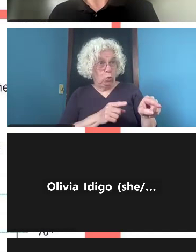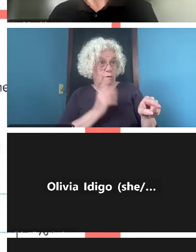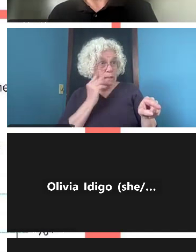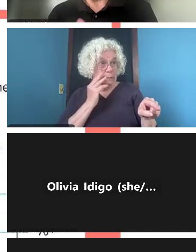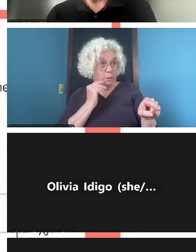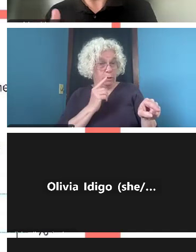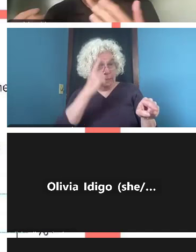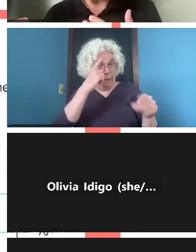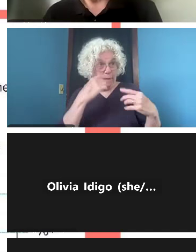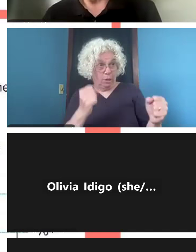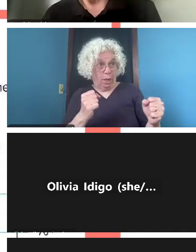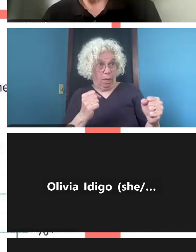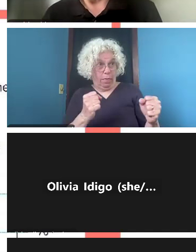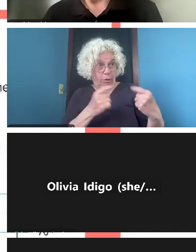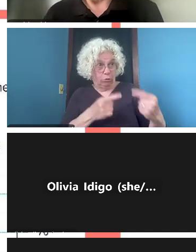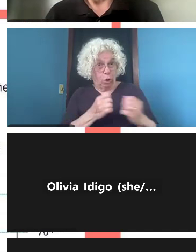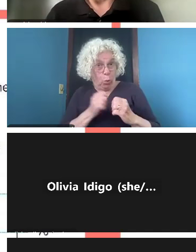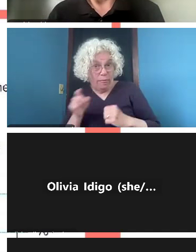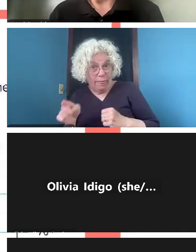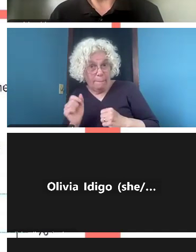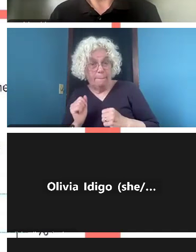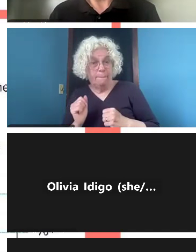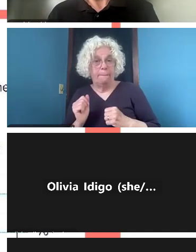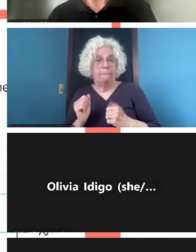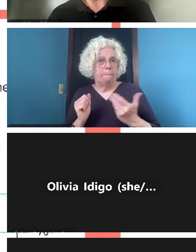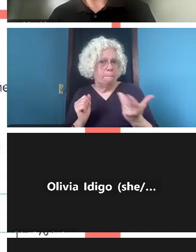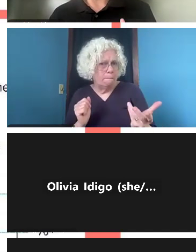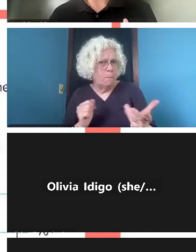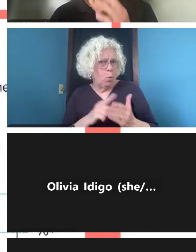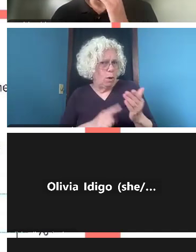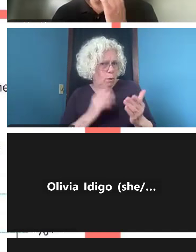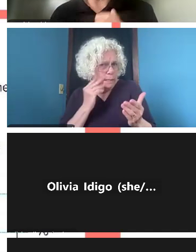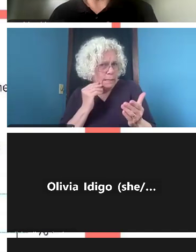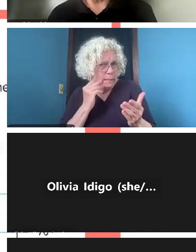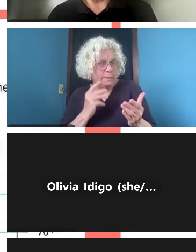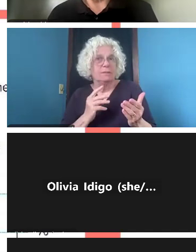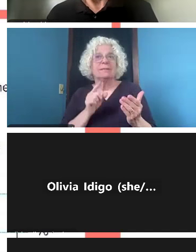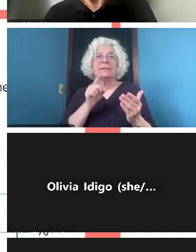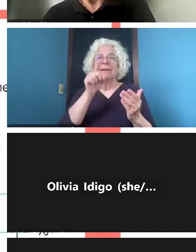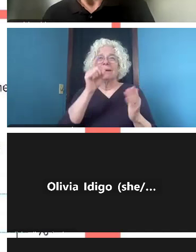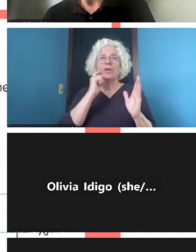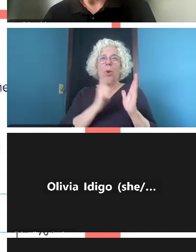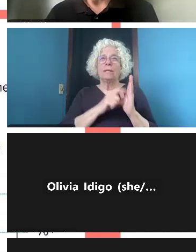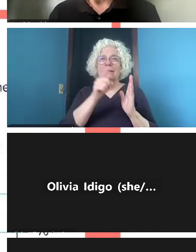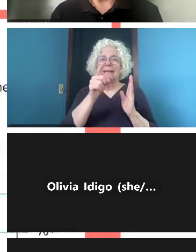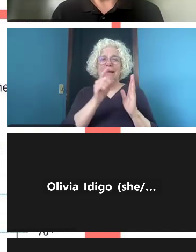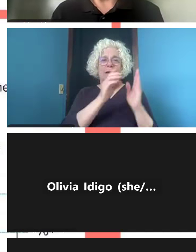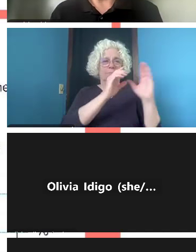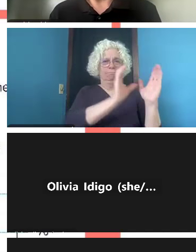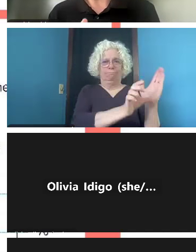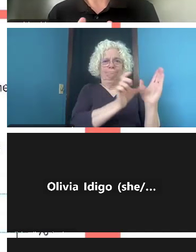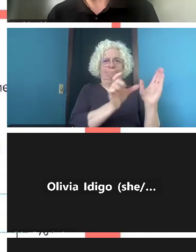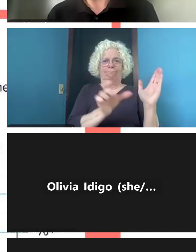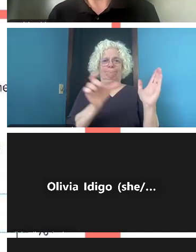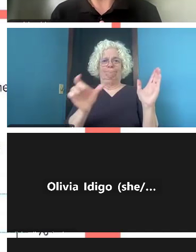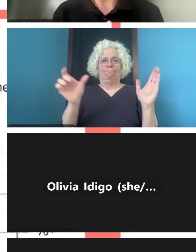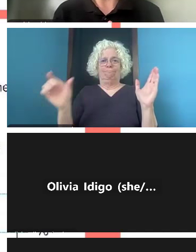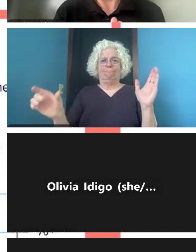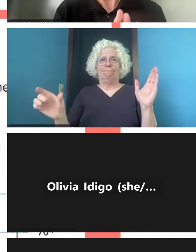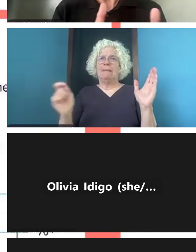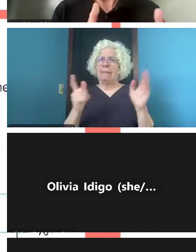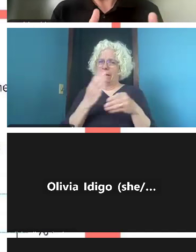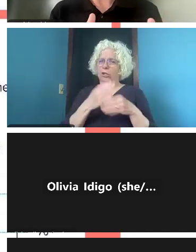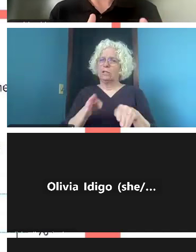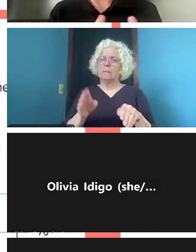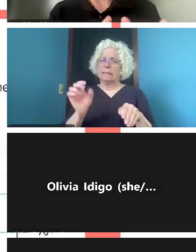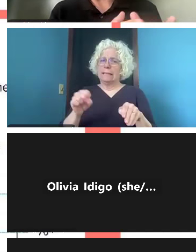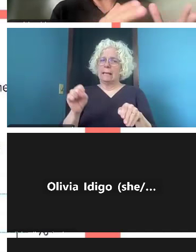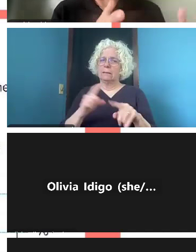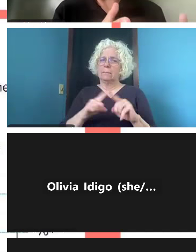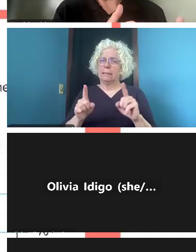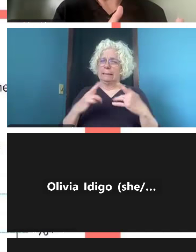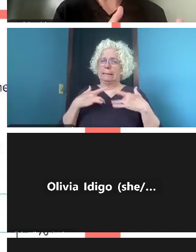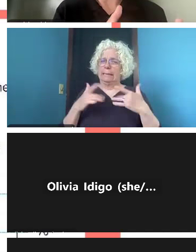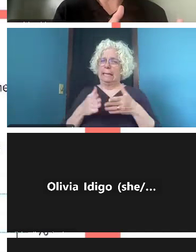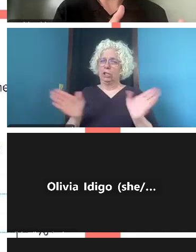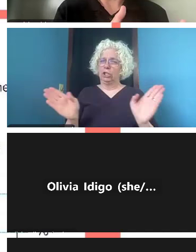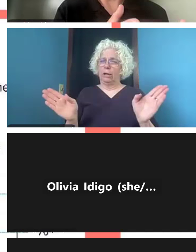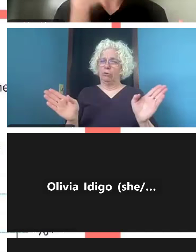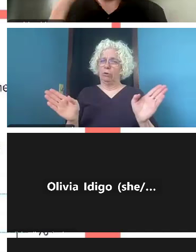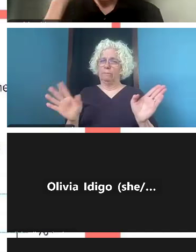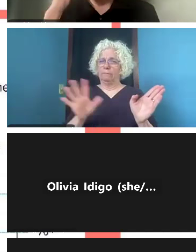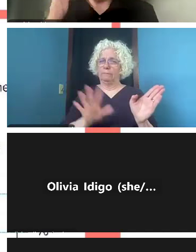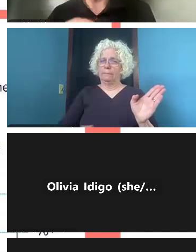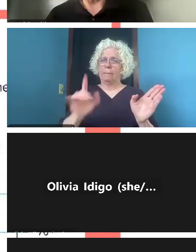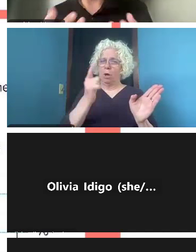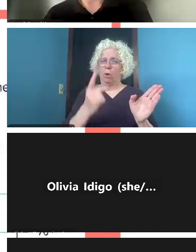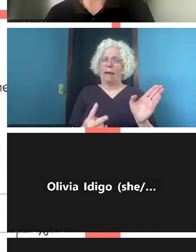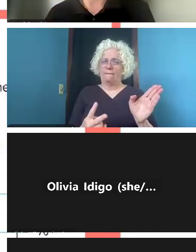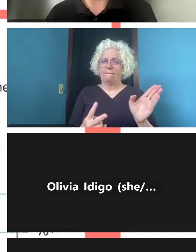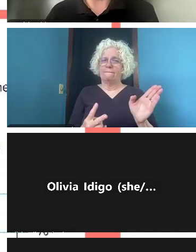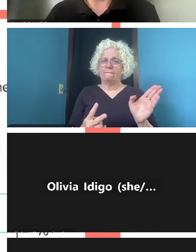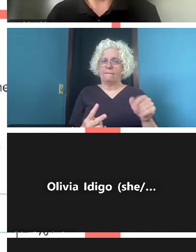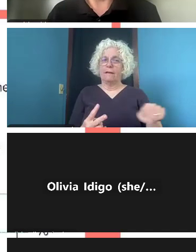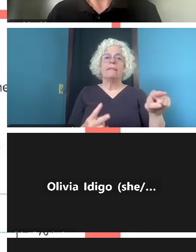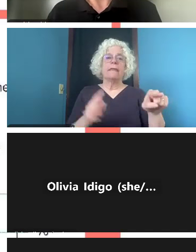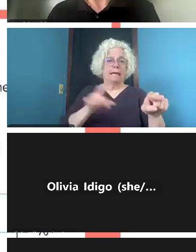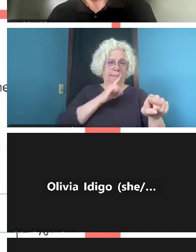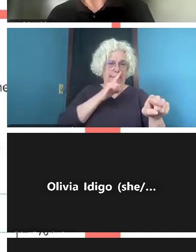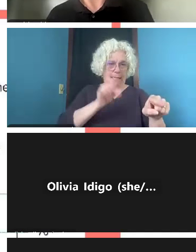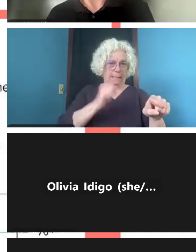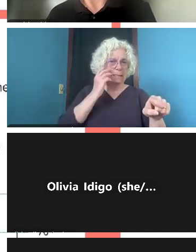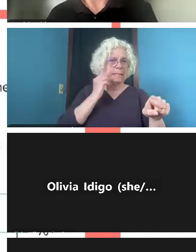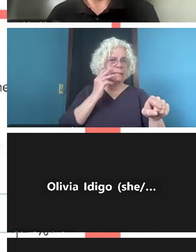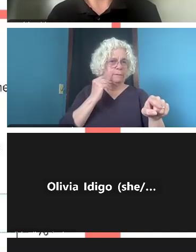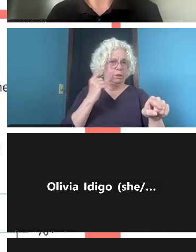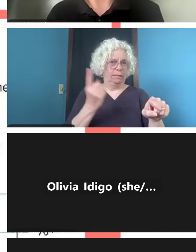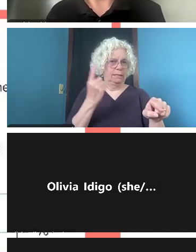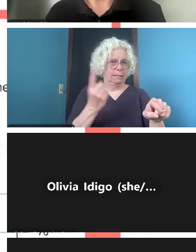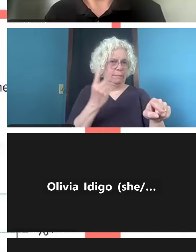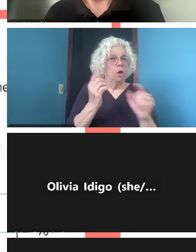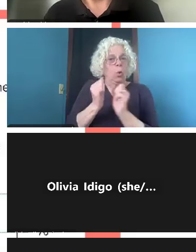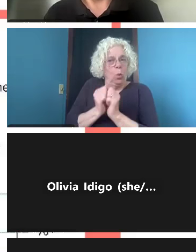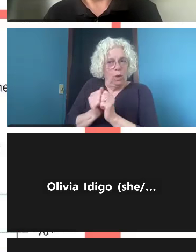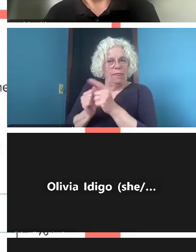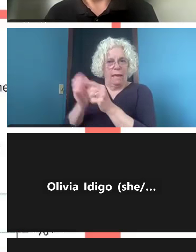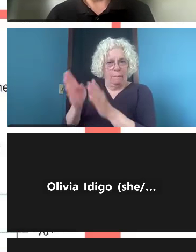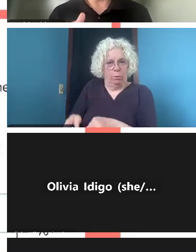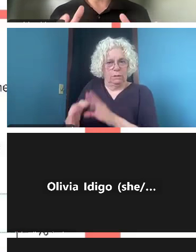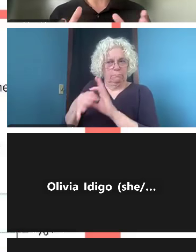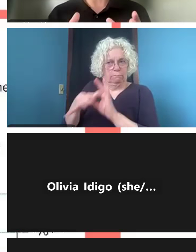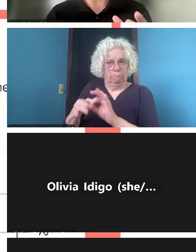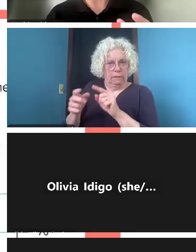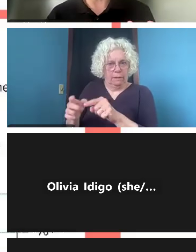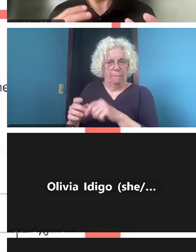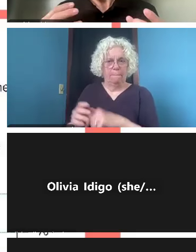And what, and we're going to get into like "what was that like?" And as you can see here, we actually had it a little bit split, but by and large, we had about half of the population, a little over half that had experienced experienced something with their